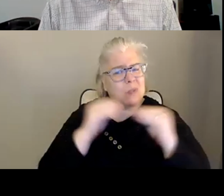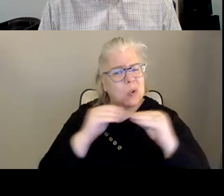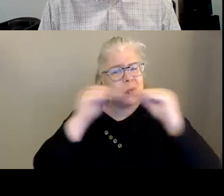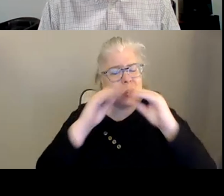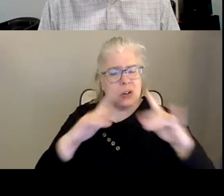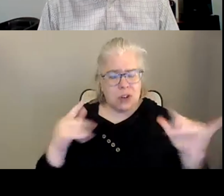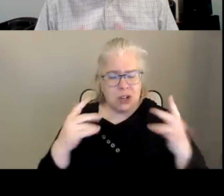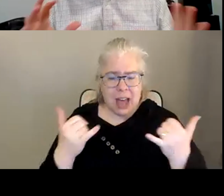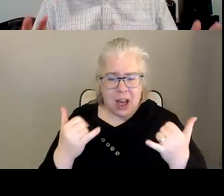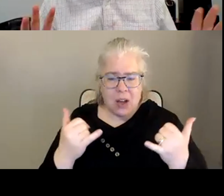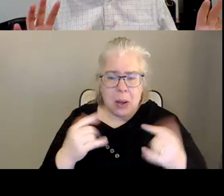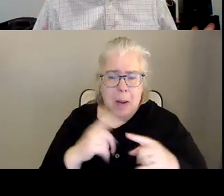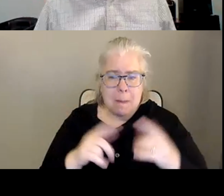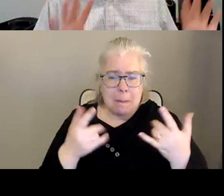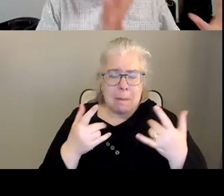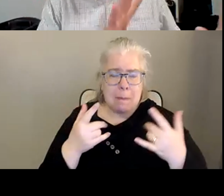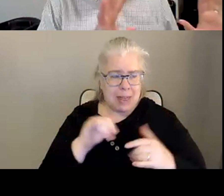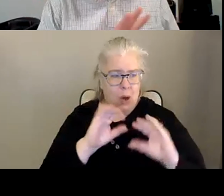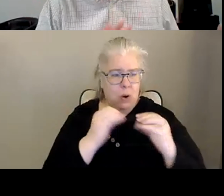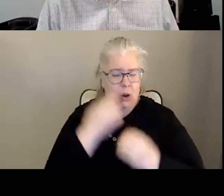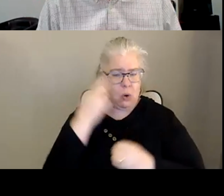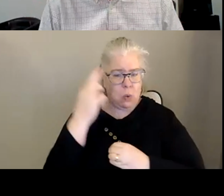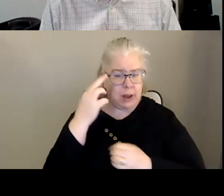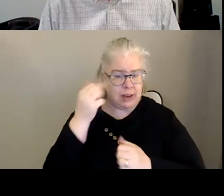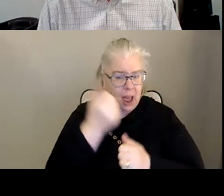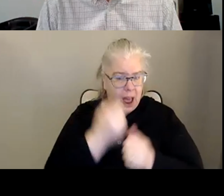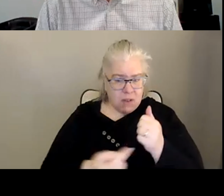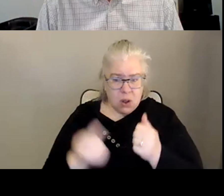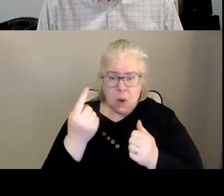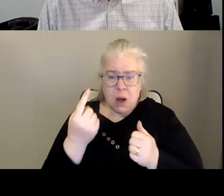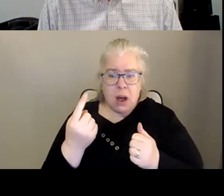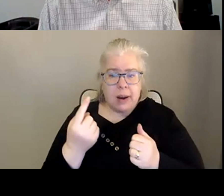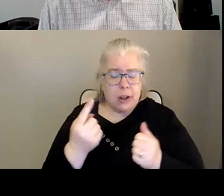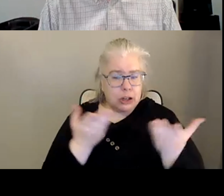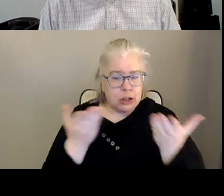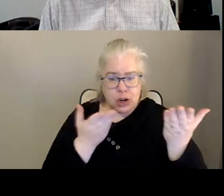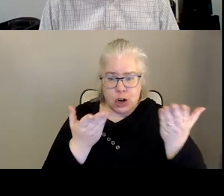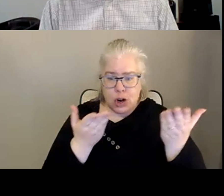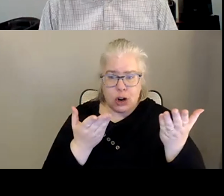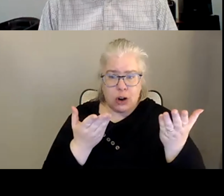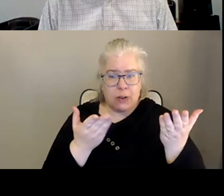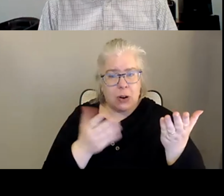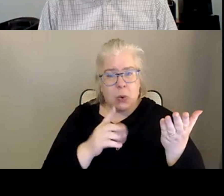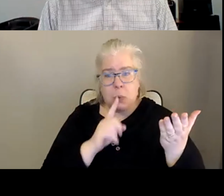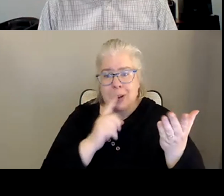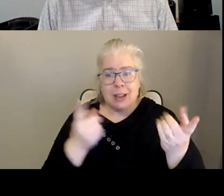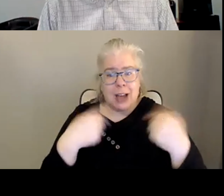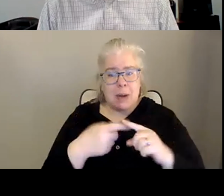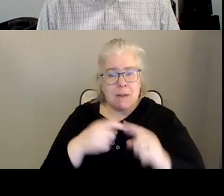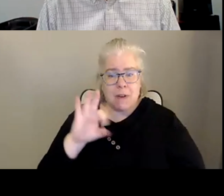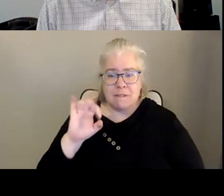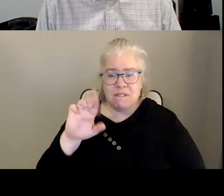And yet they were realizing that everybody they were serving were pretty much coming from Fishers and Carmel.